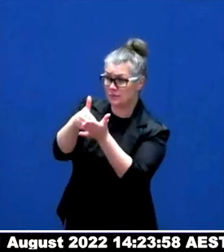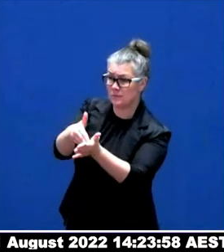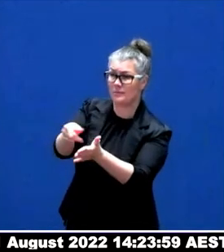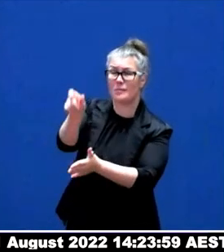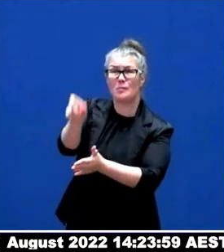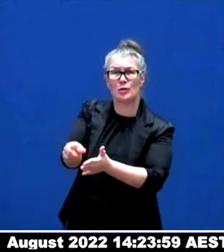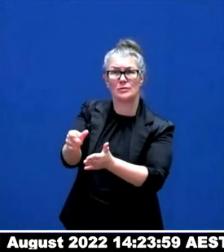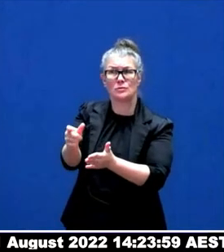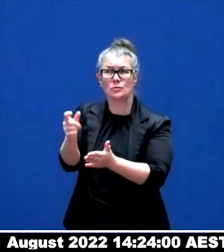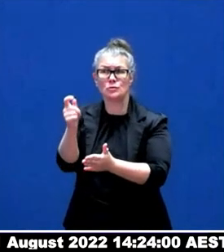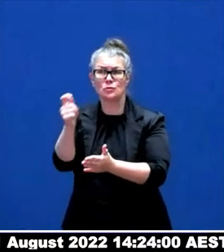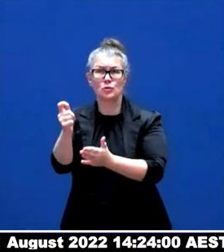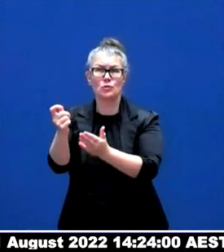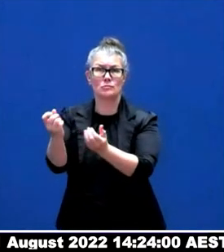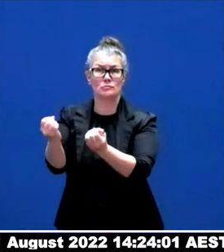Certainly if that's what the participant wants.